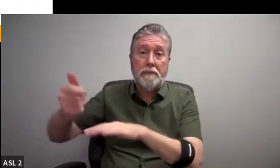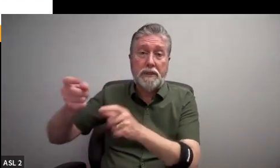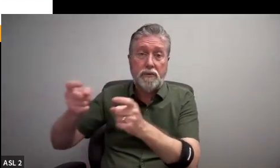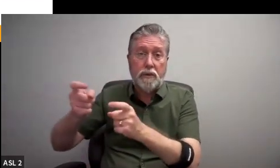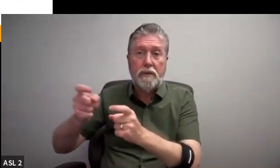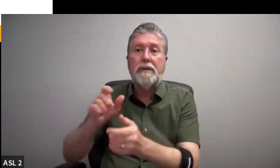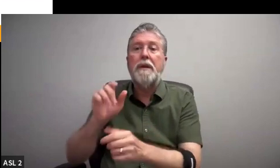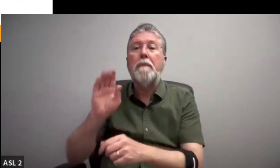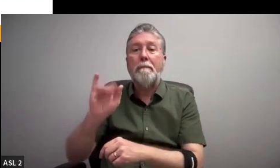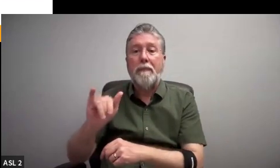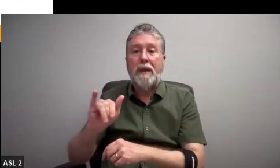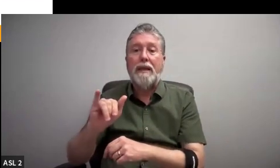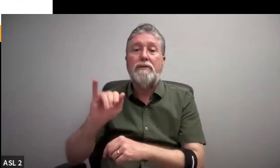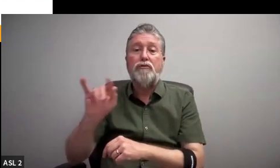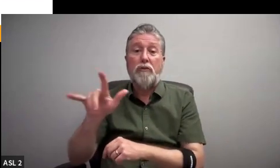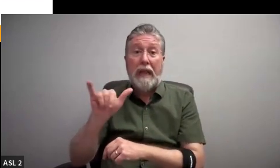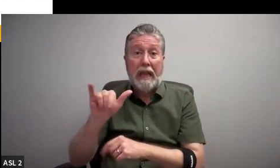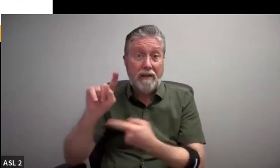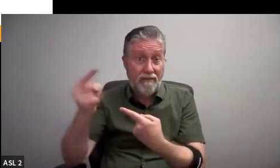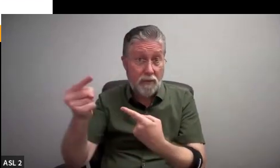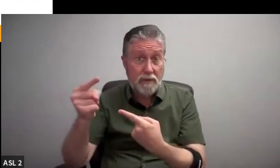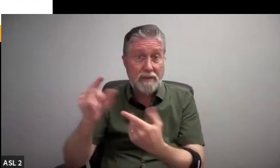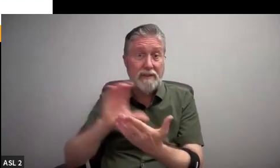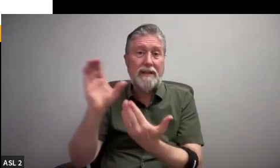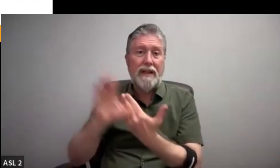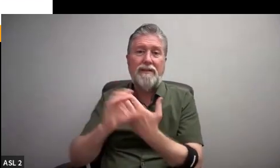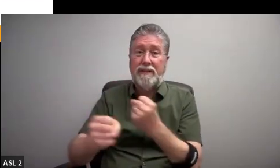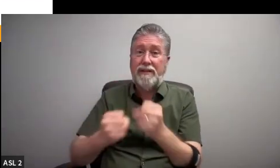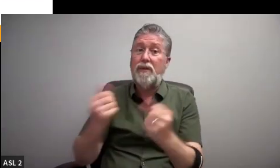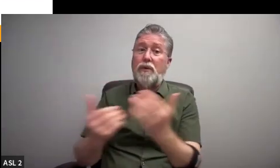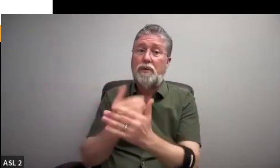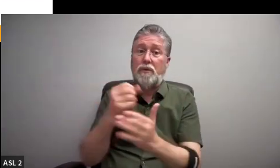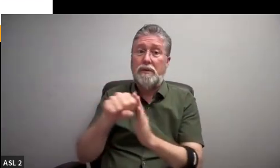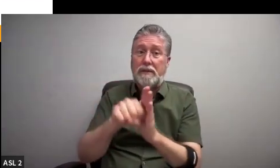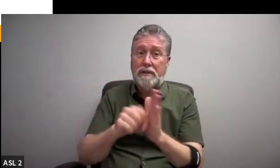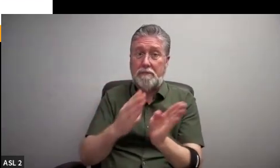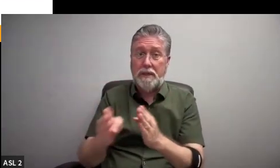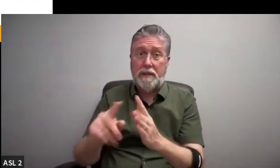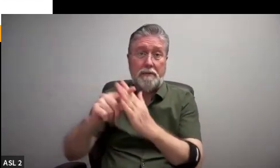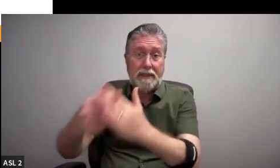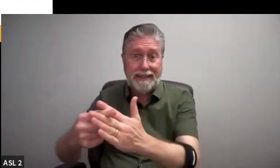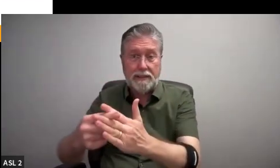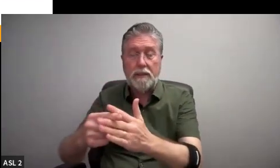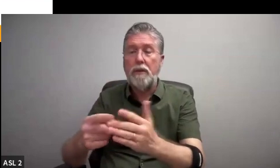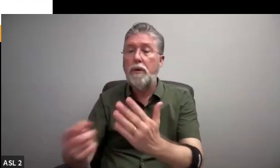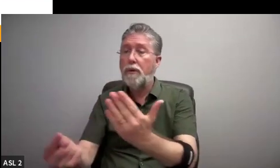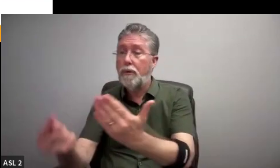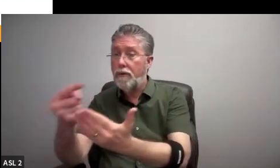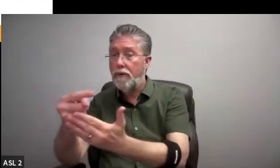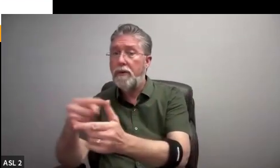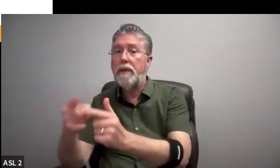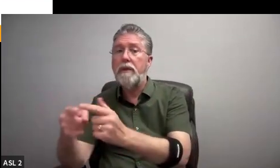begins. The signed state plan will be reviewed and then forwarded to the ASA when recommended